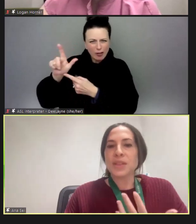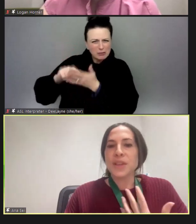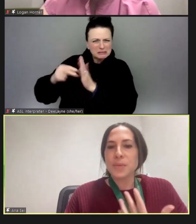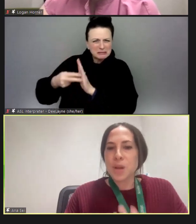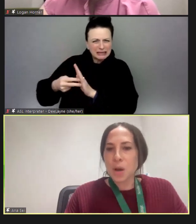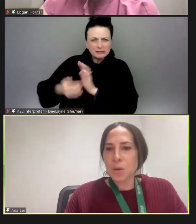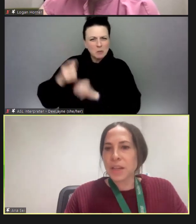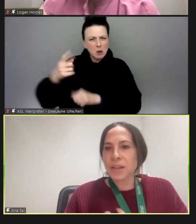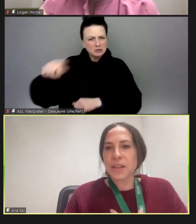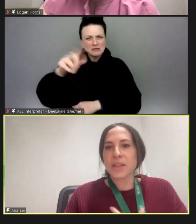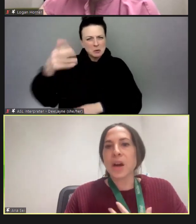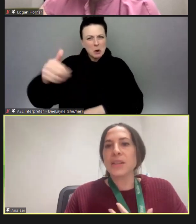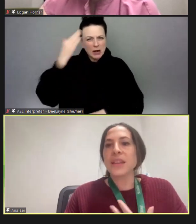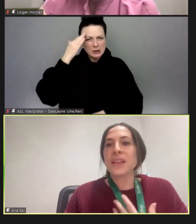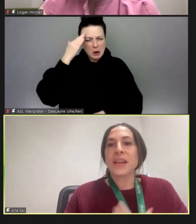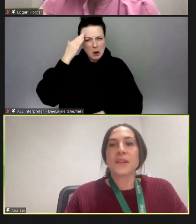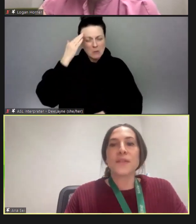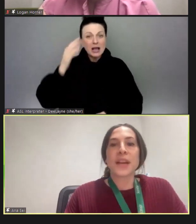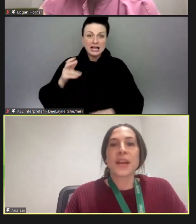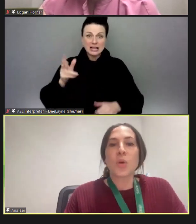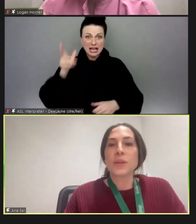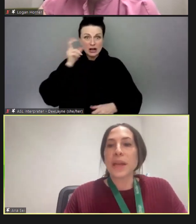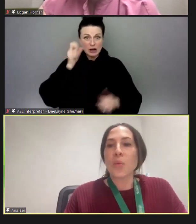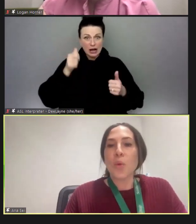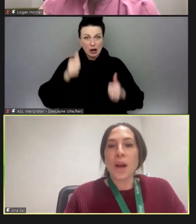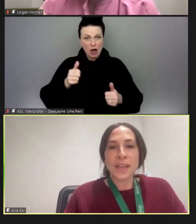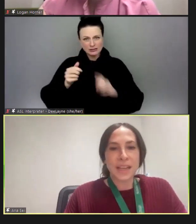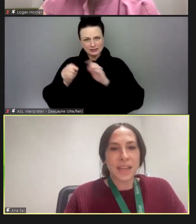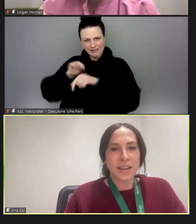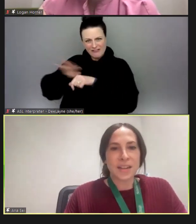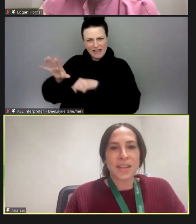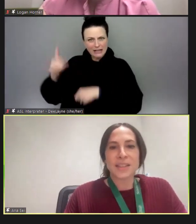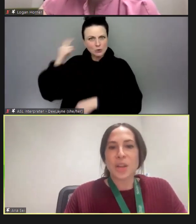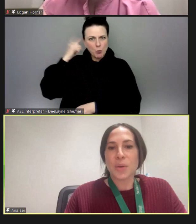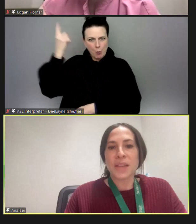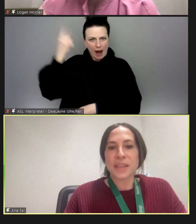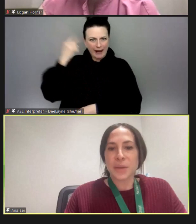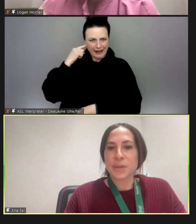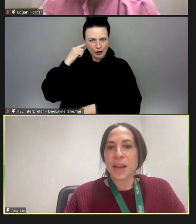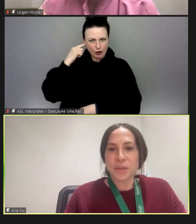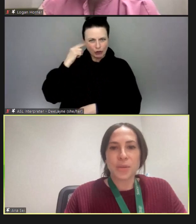of you know hearing loss that affects